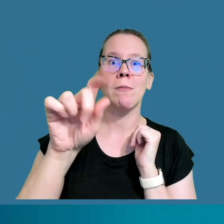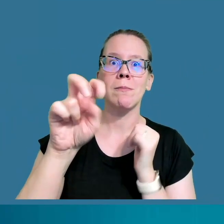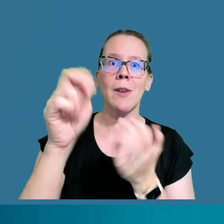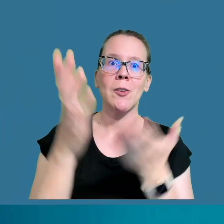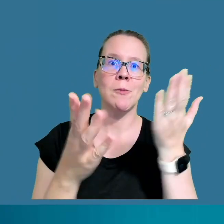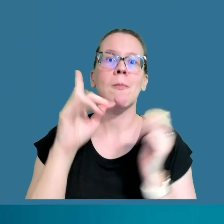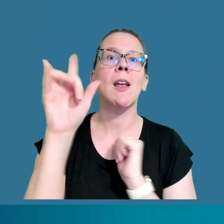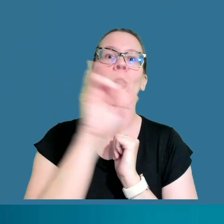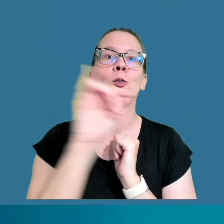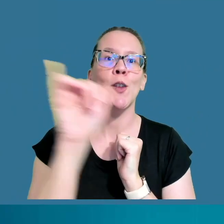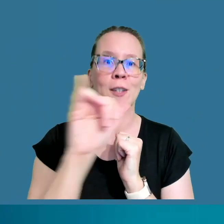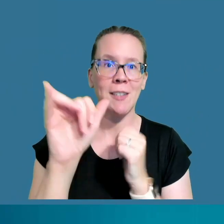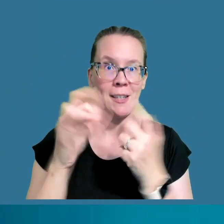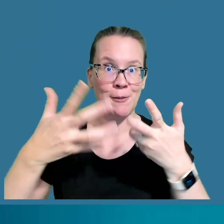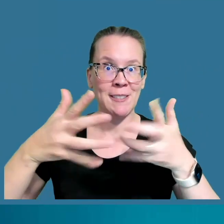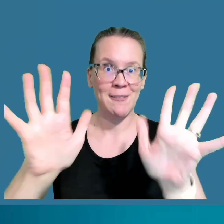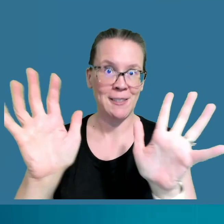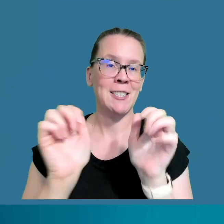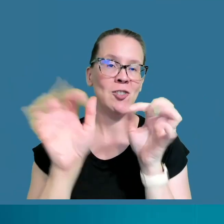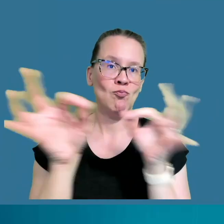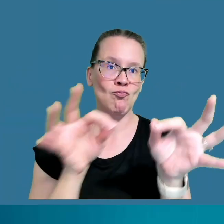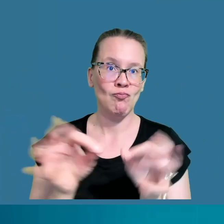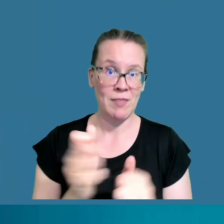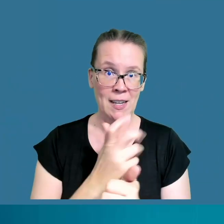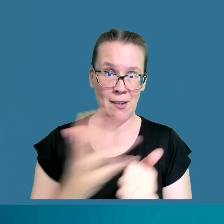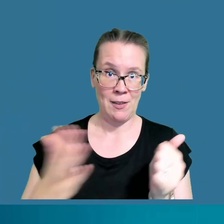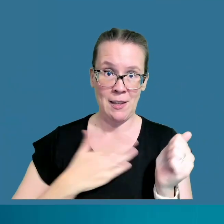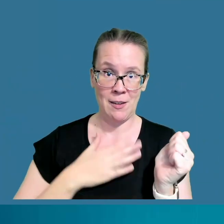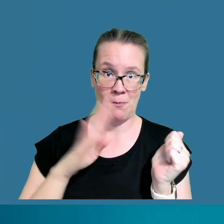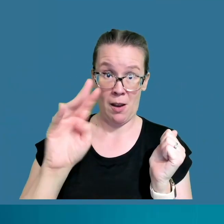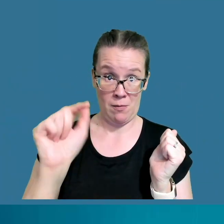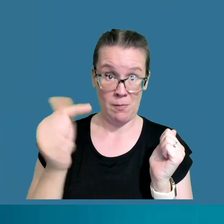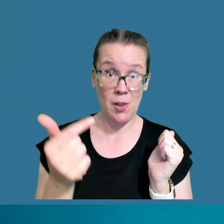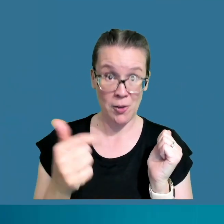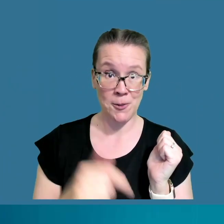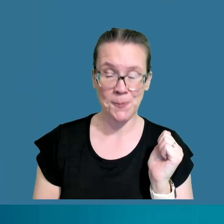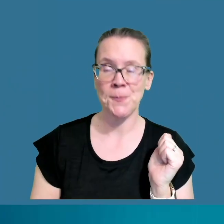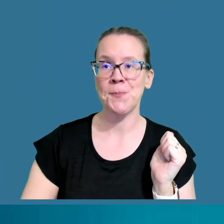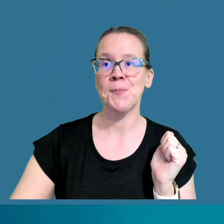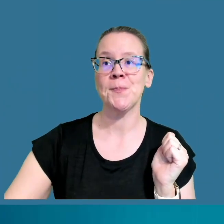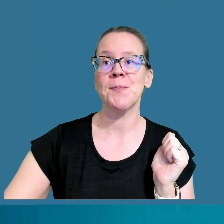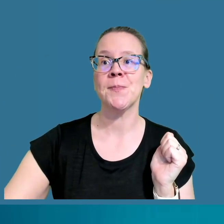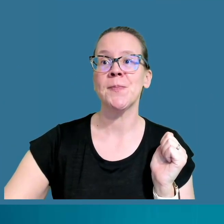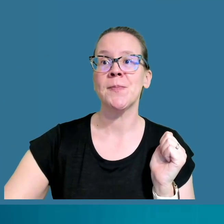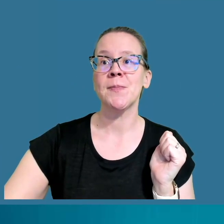photograph, of, um, what I did to prep my pattern. So you have the big picture idea.